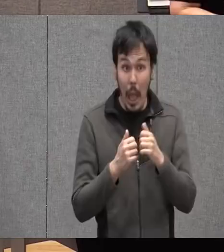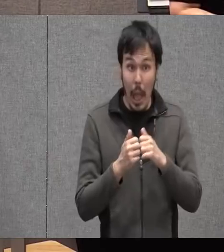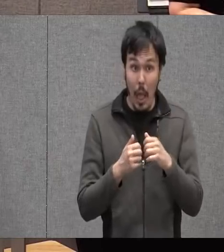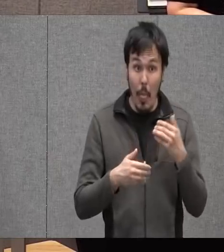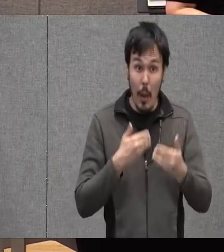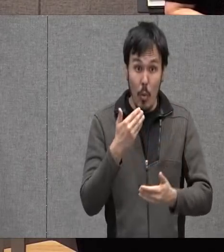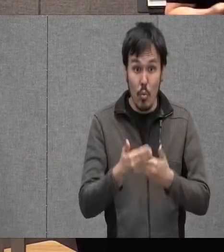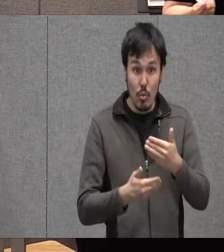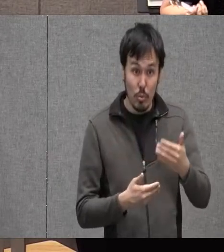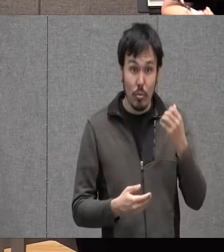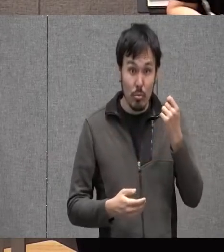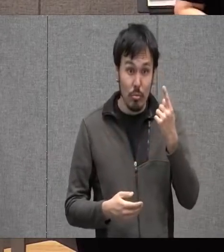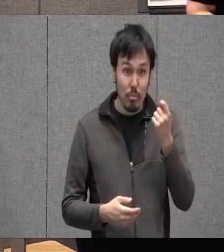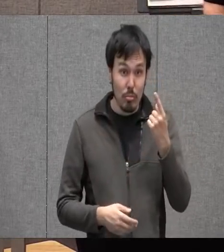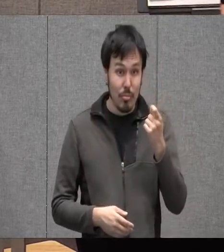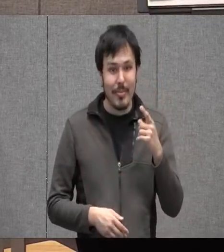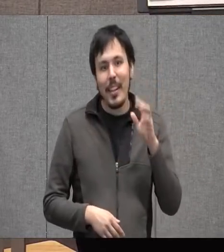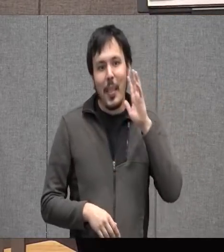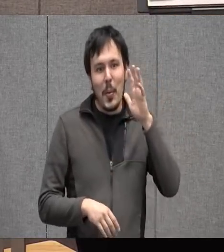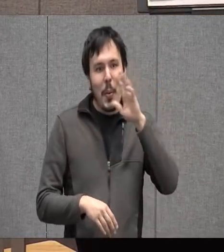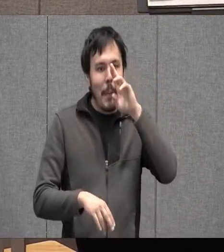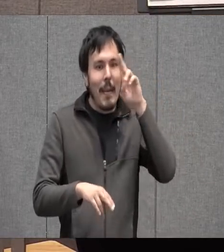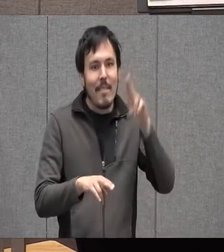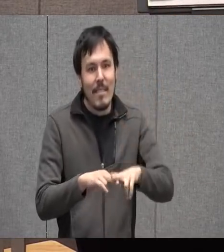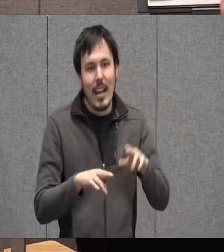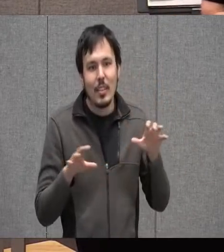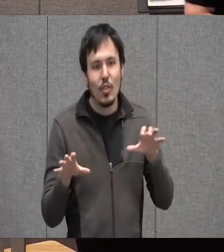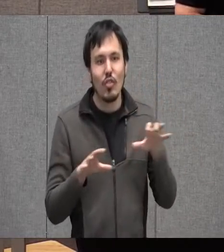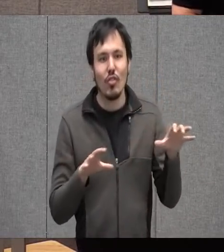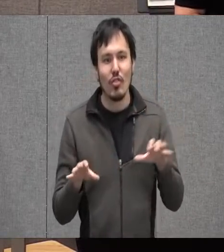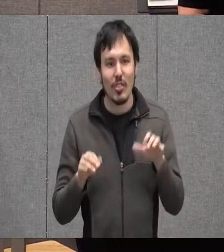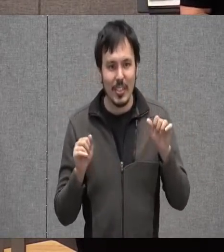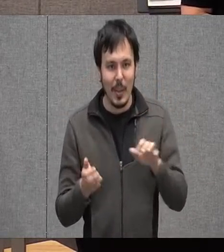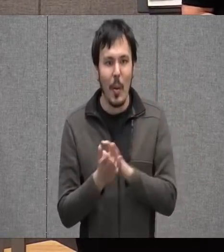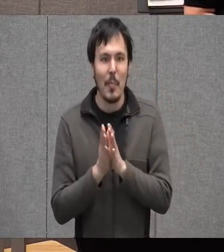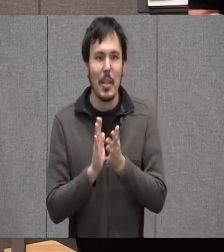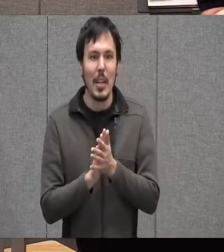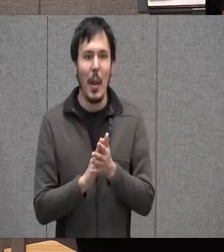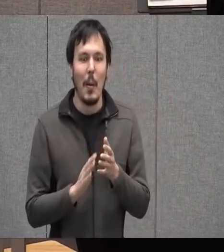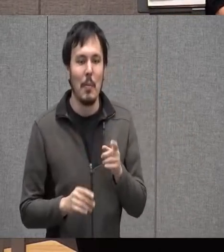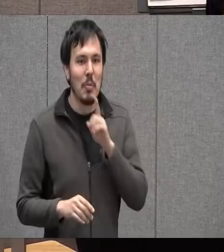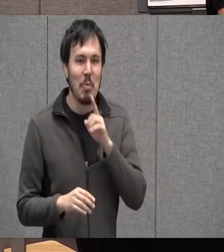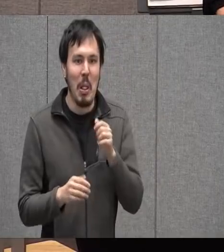That would be definitely a lot of fun to do and could get kind of involved if we got a little bit more